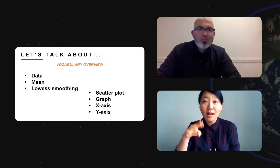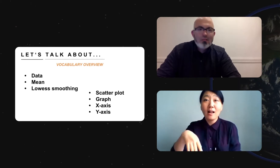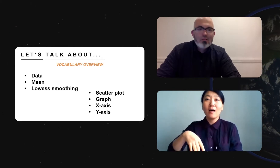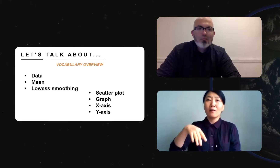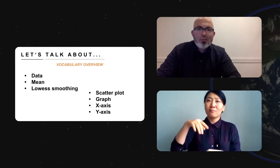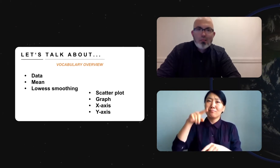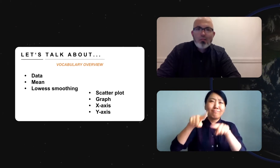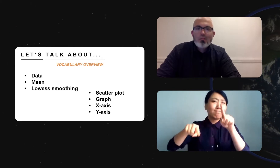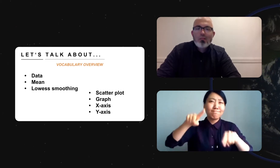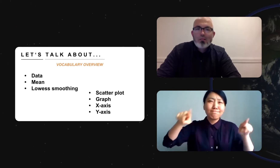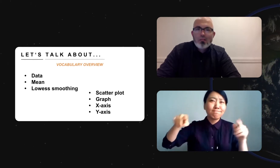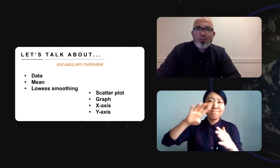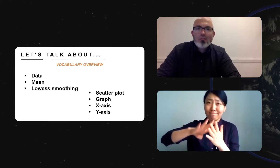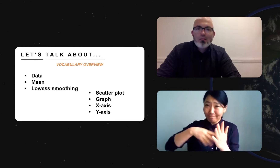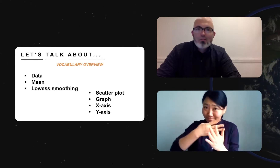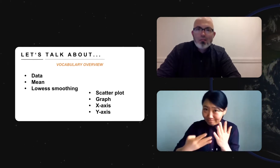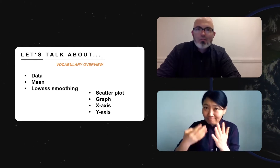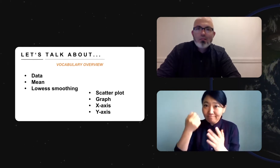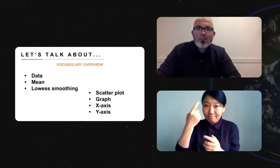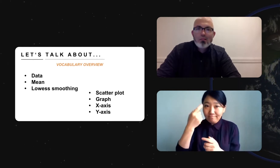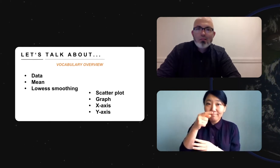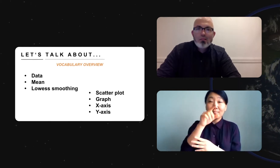There are a lot of types of graphs out there.